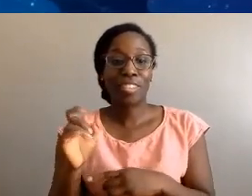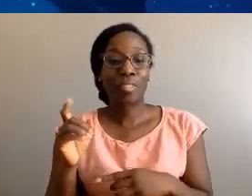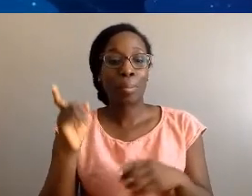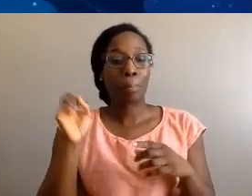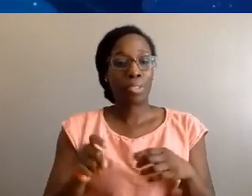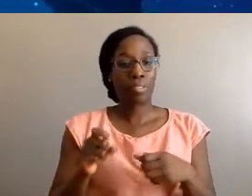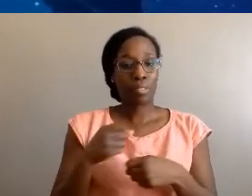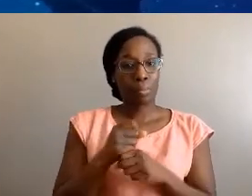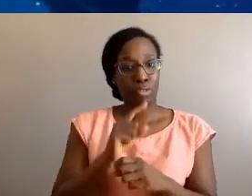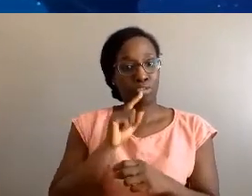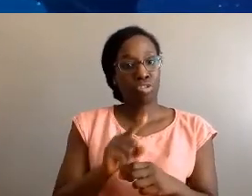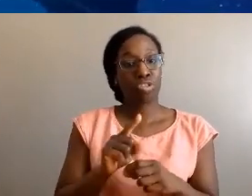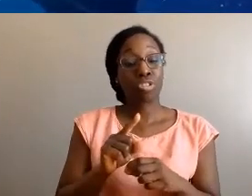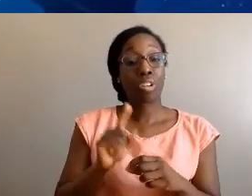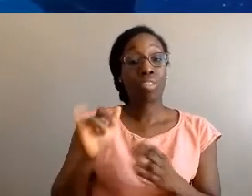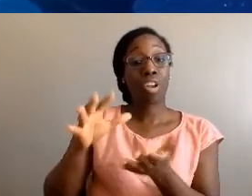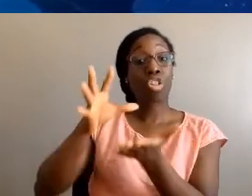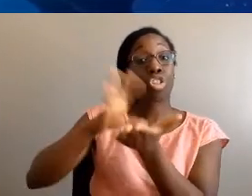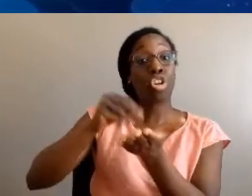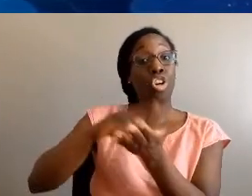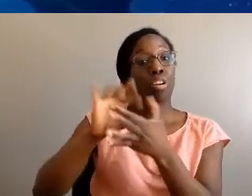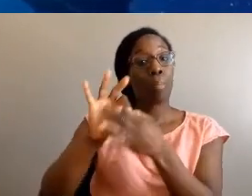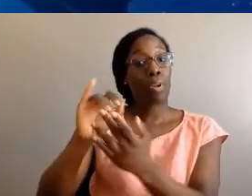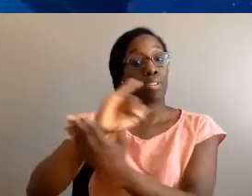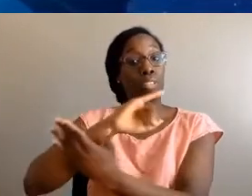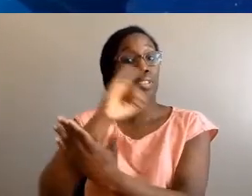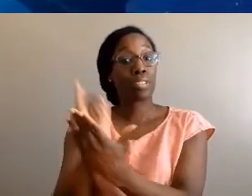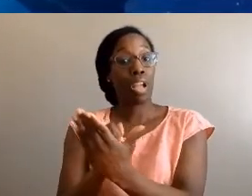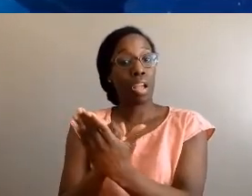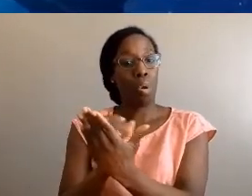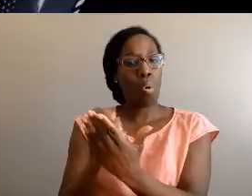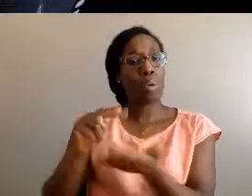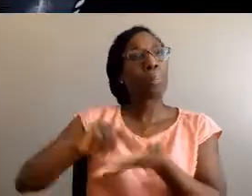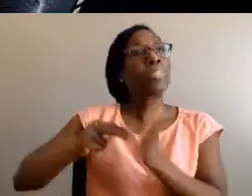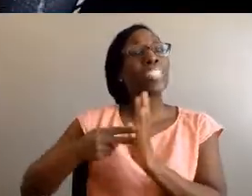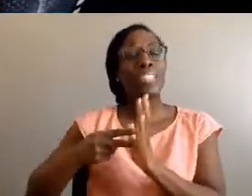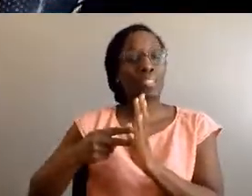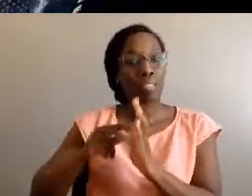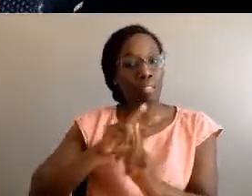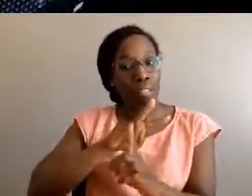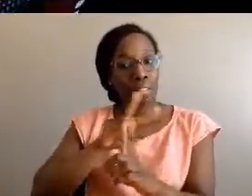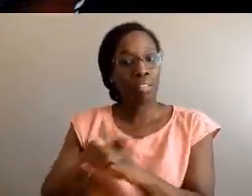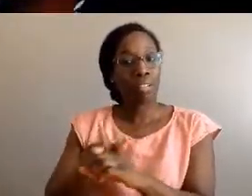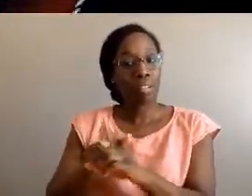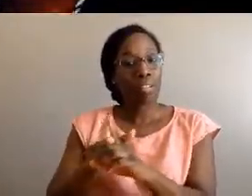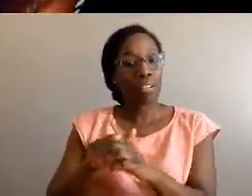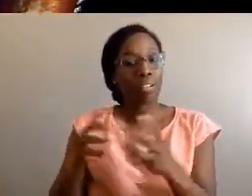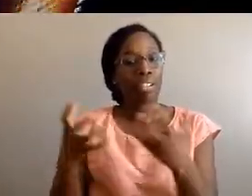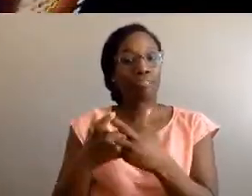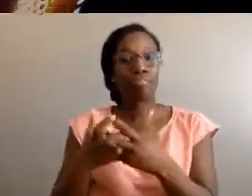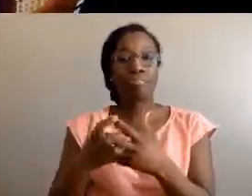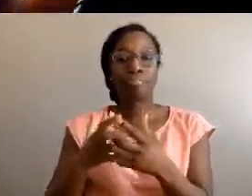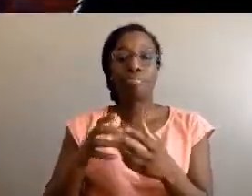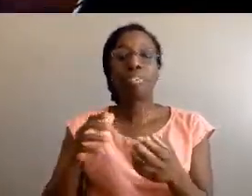or the grammar of meaning making and their social purpose for transforming learners.